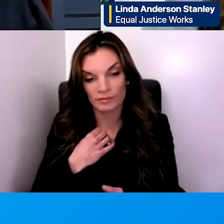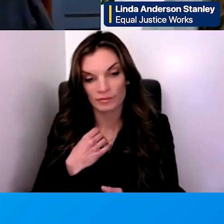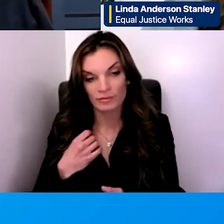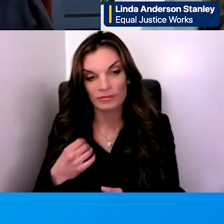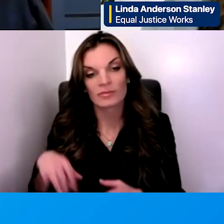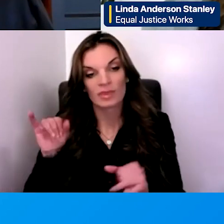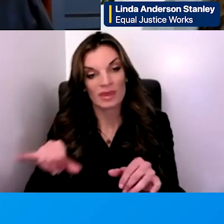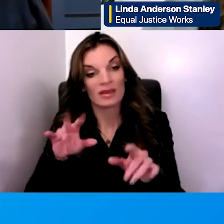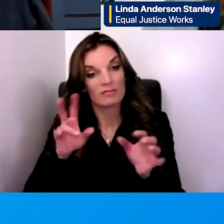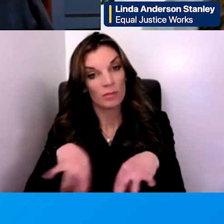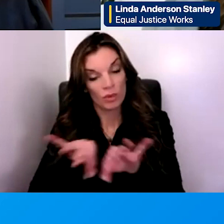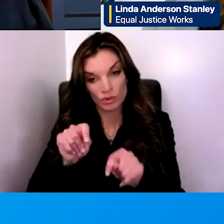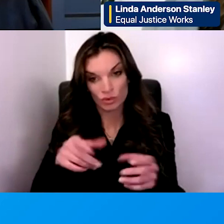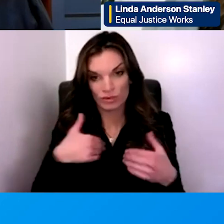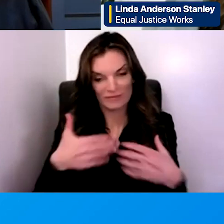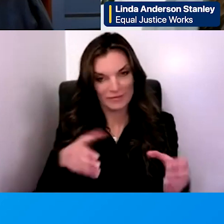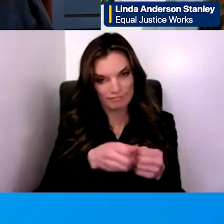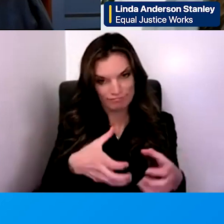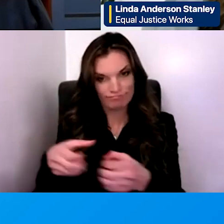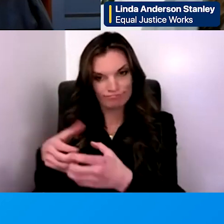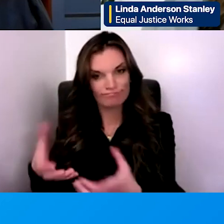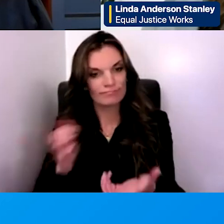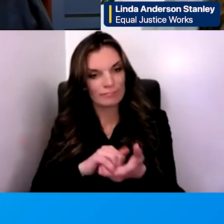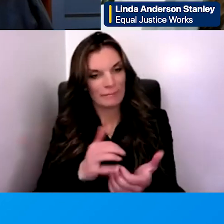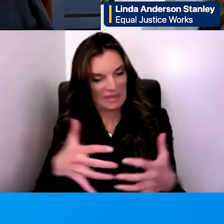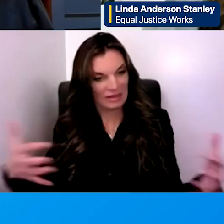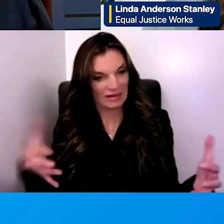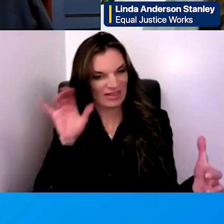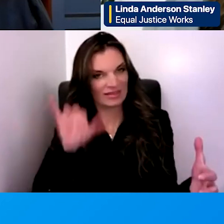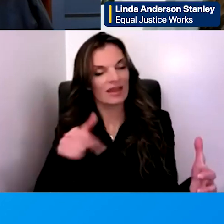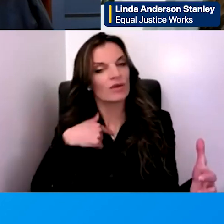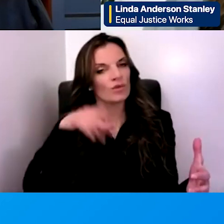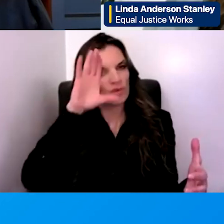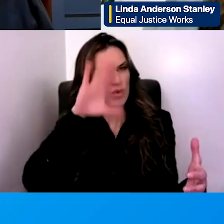of coalition building. We knew from the beginning that we couldn't do this alone in